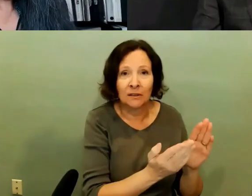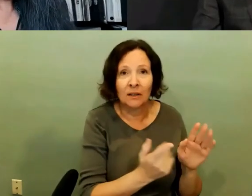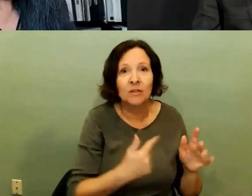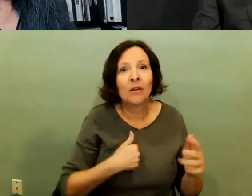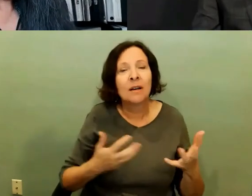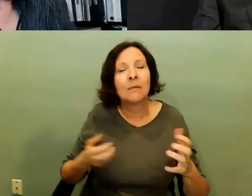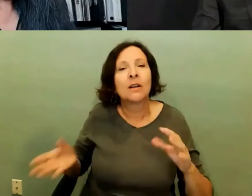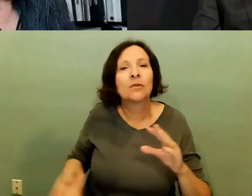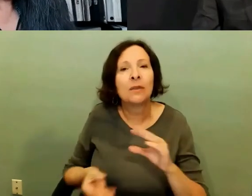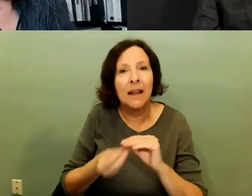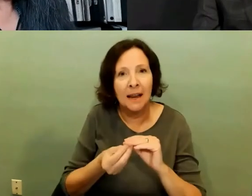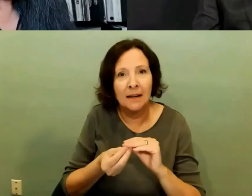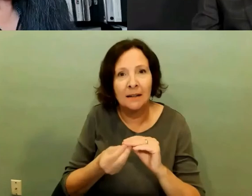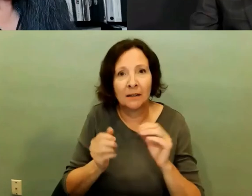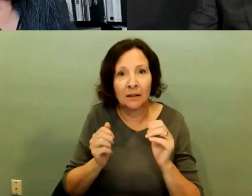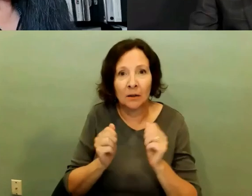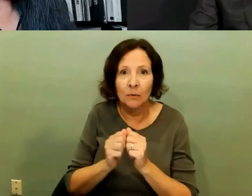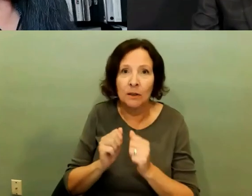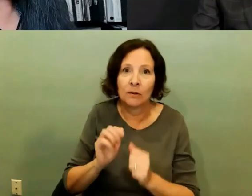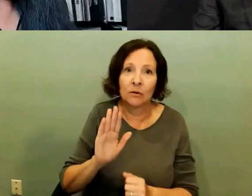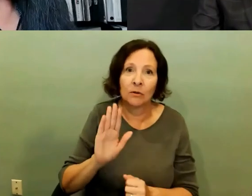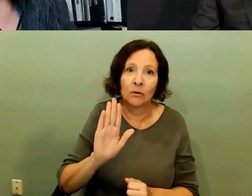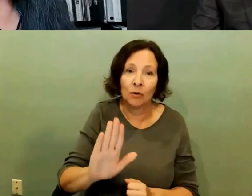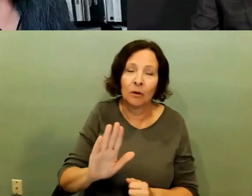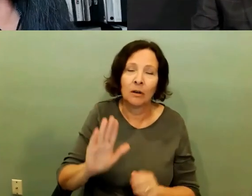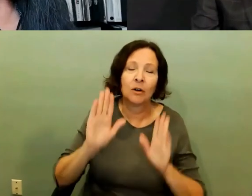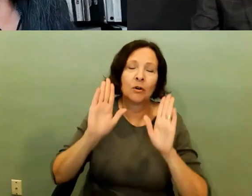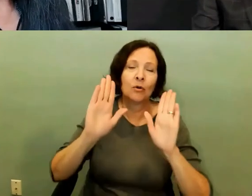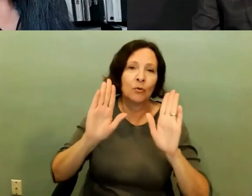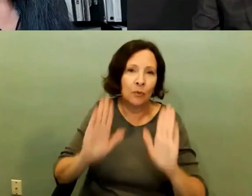the great advice you gave to early career scholars and grad students -- --